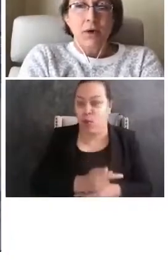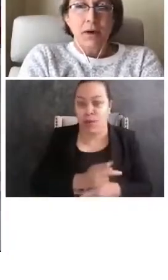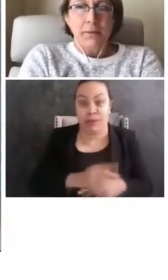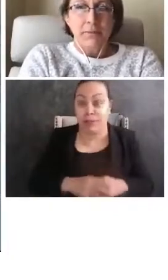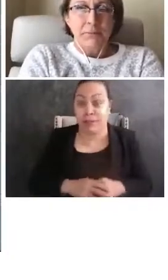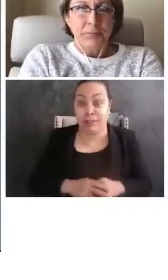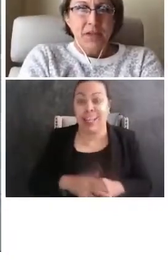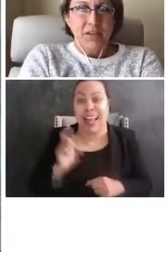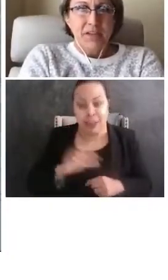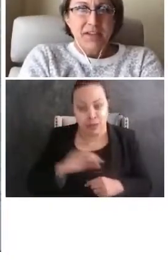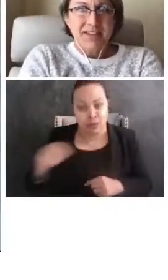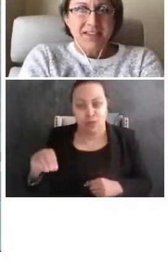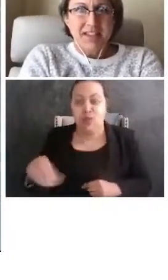there.